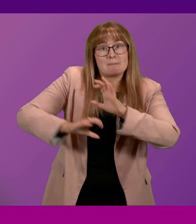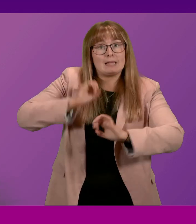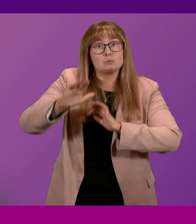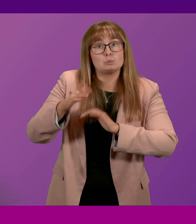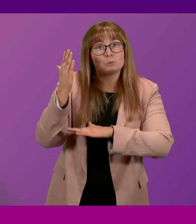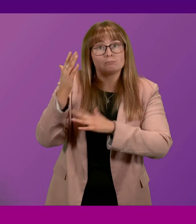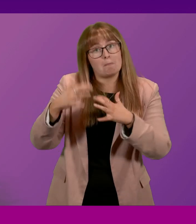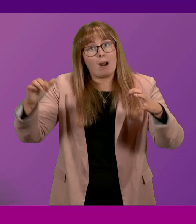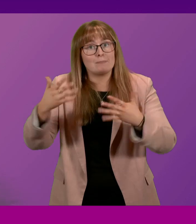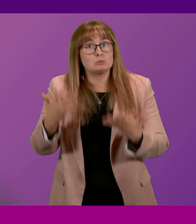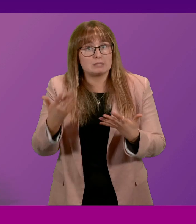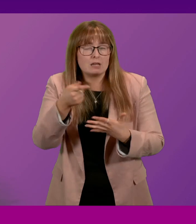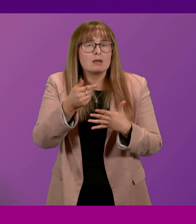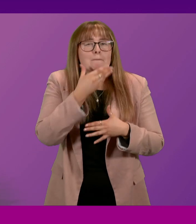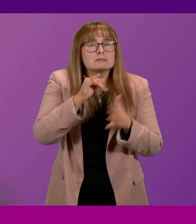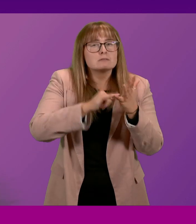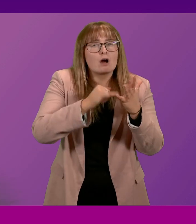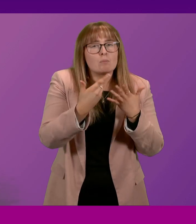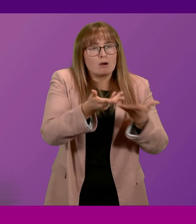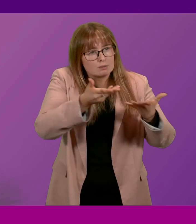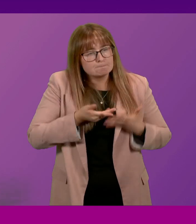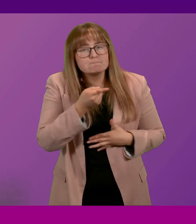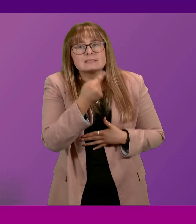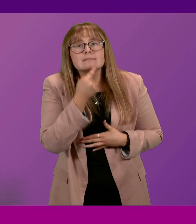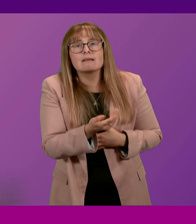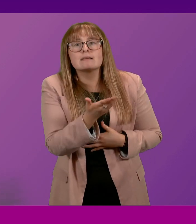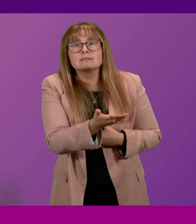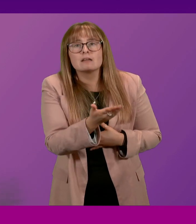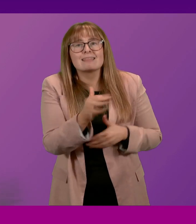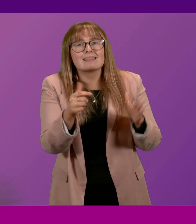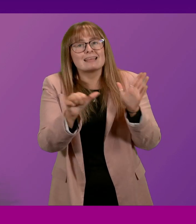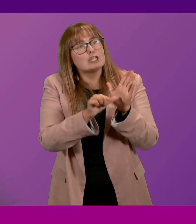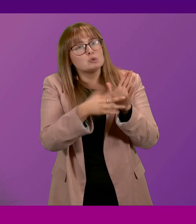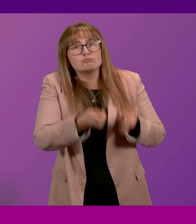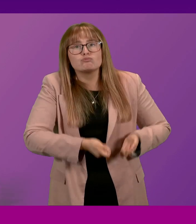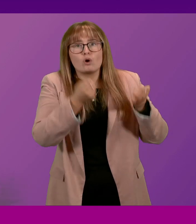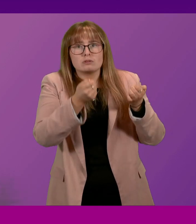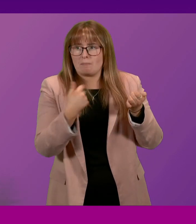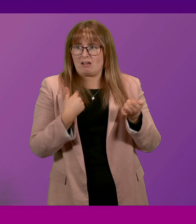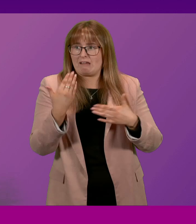Mr Sarwar suggested that the issues that he raised were not addressed. I addressed the